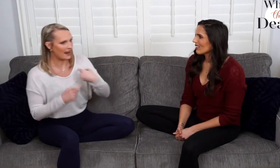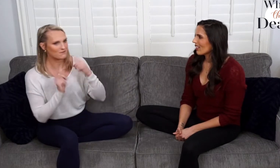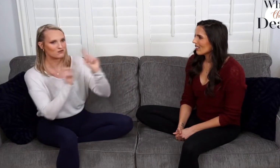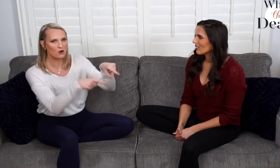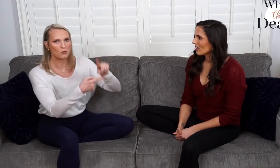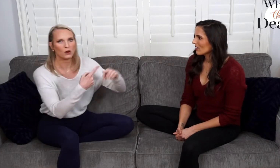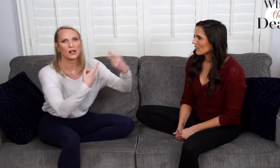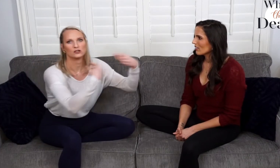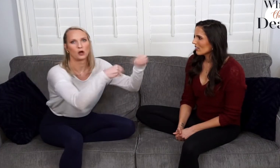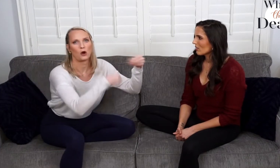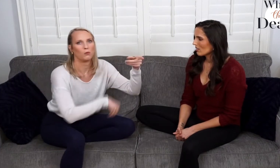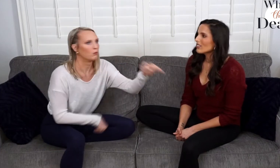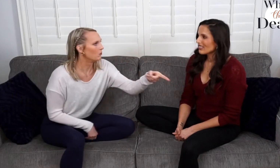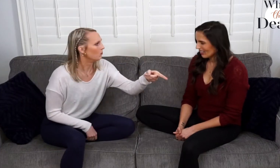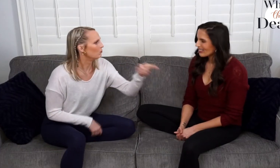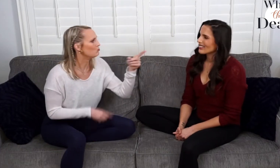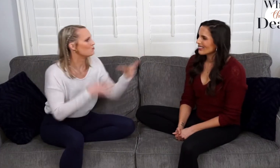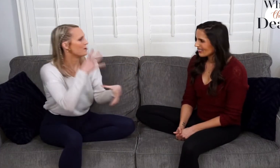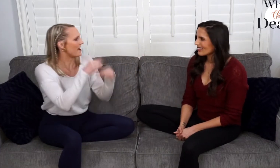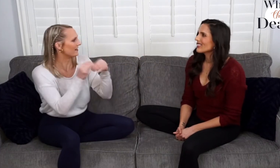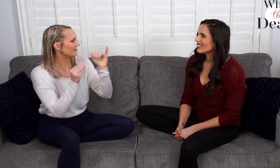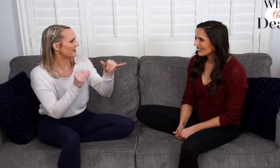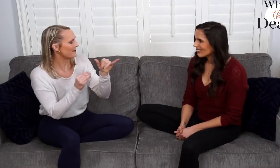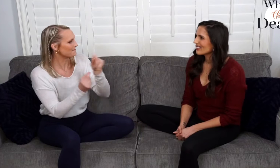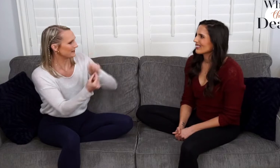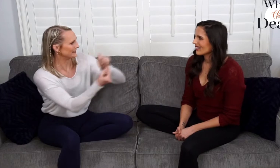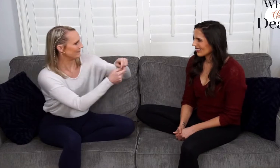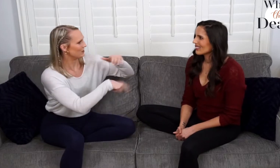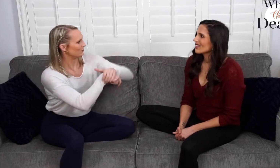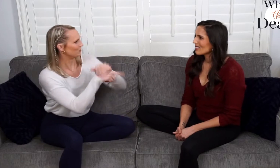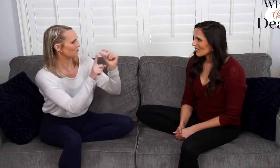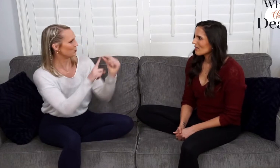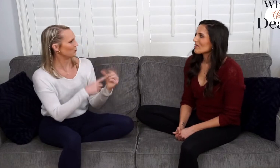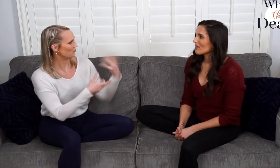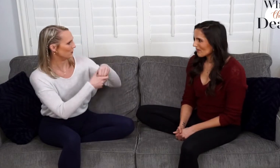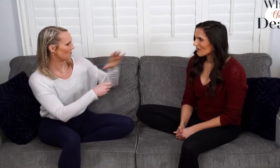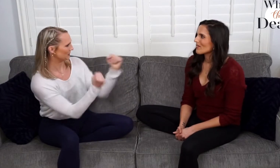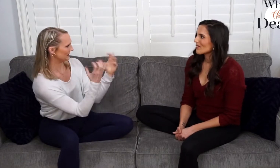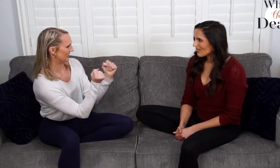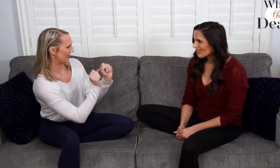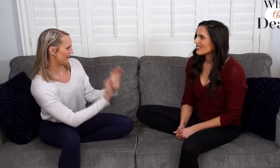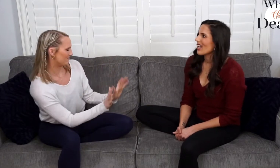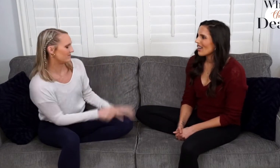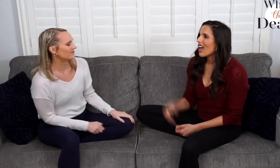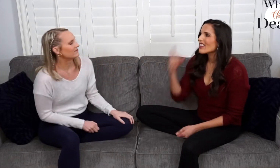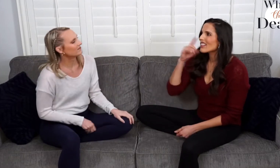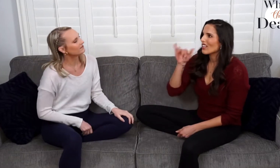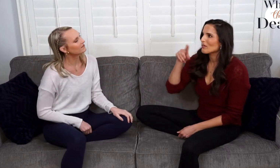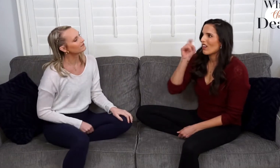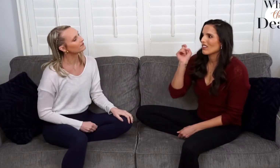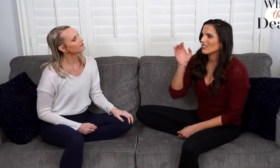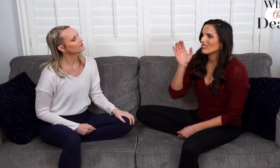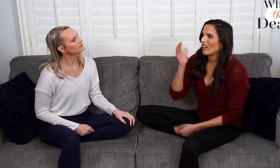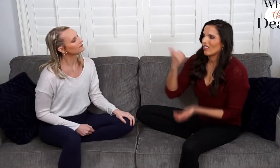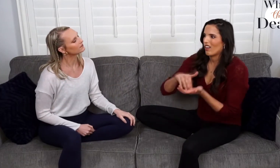“I-Go-To-The-Store.” You actually add in those specific English terms in your signing. - I think that's